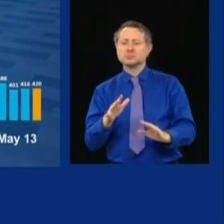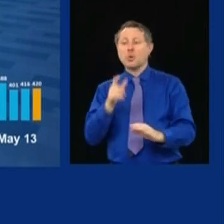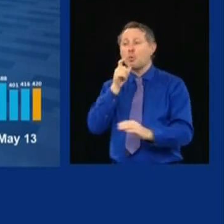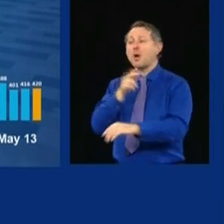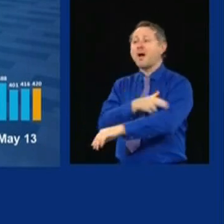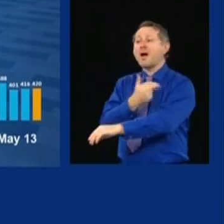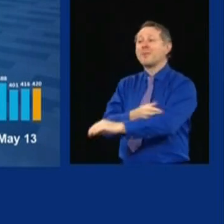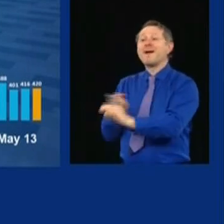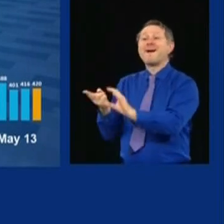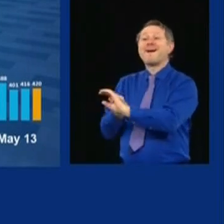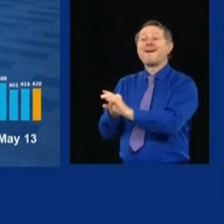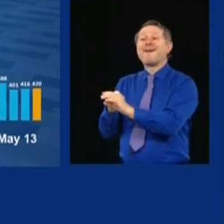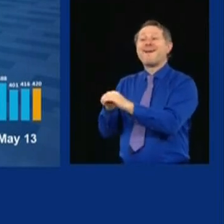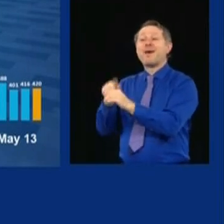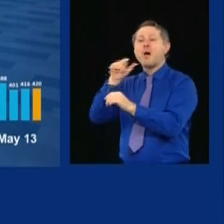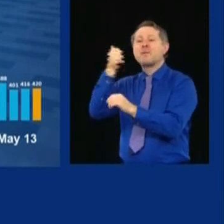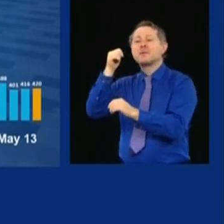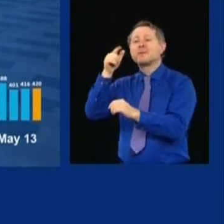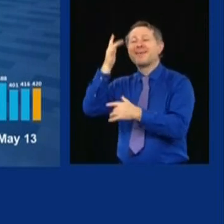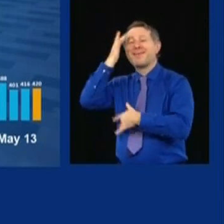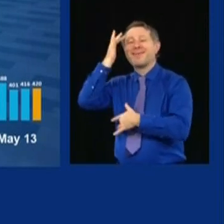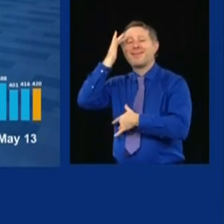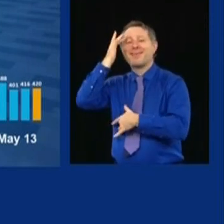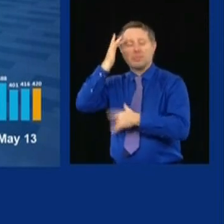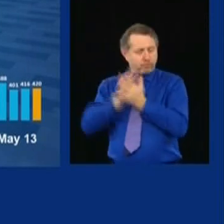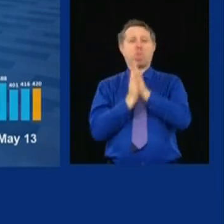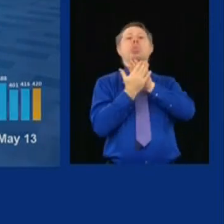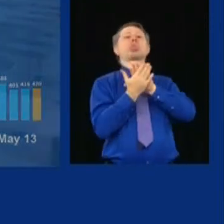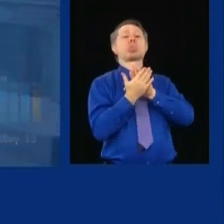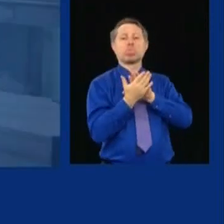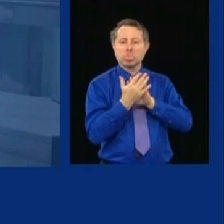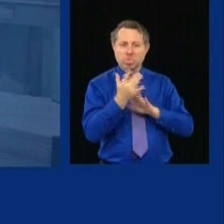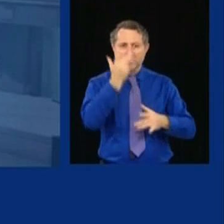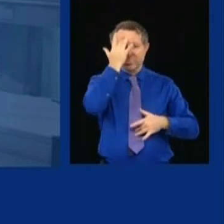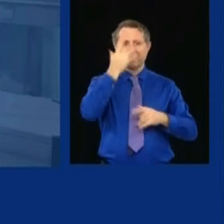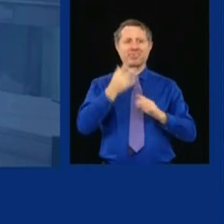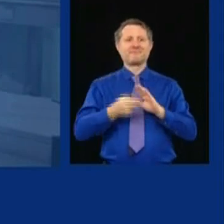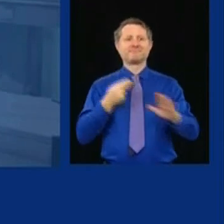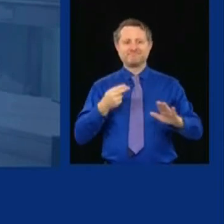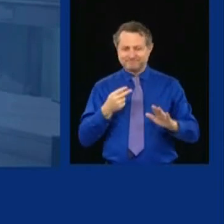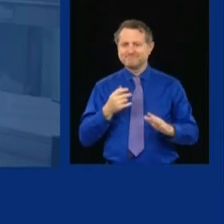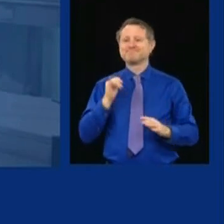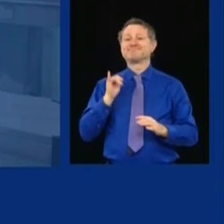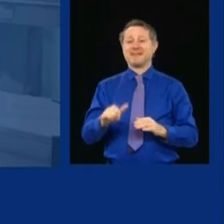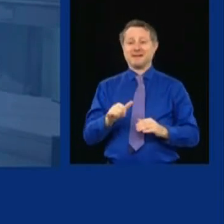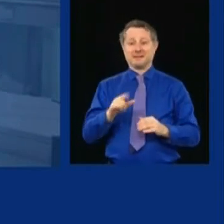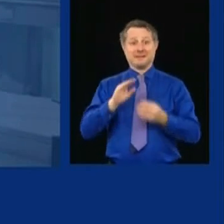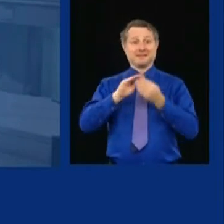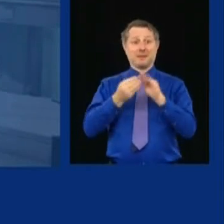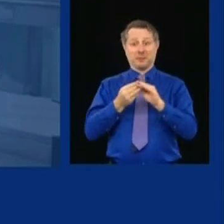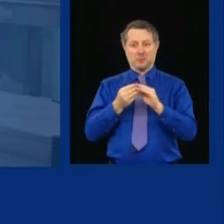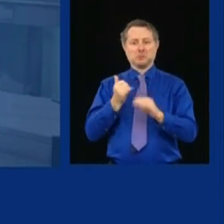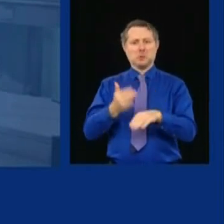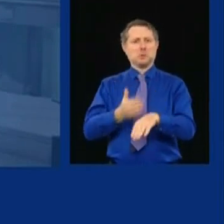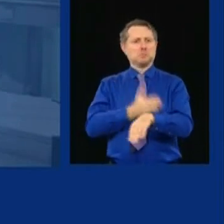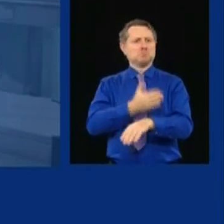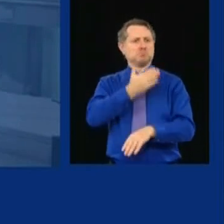DIAGNOSIS, PEOPLE WHO ARE IN HOSPITALS WHO TEST POSITIVE OR PEOPLE WHO WALK IN THE DOOR WHO TEST POSITIVE.